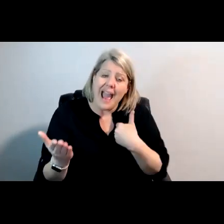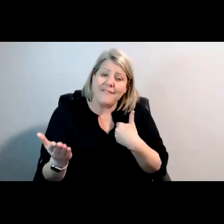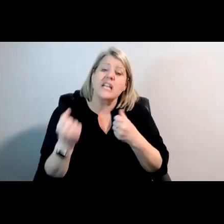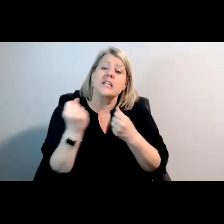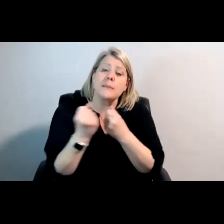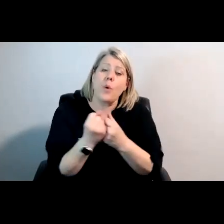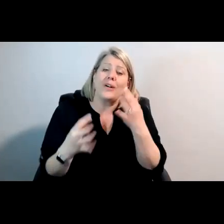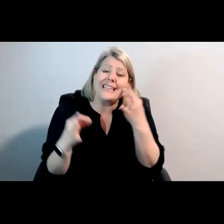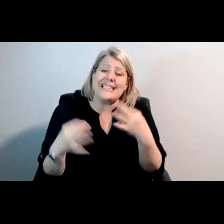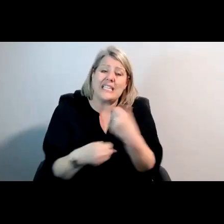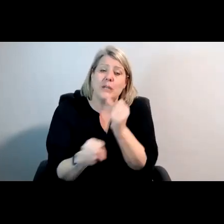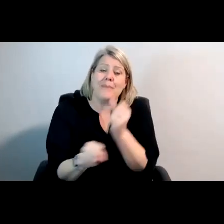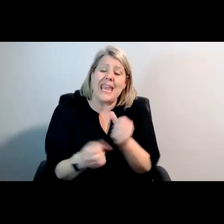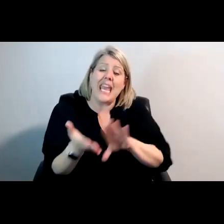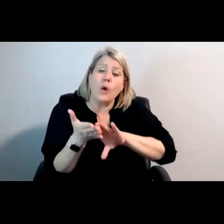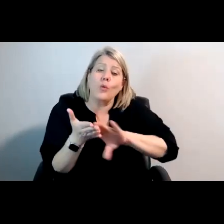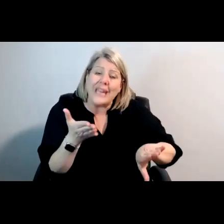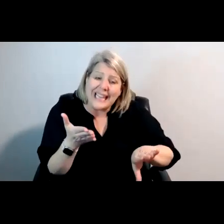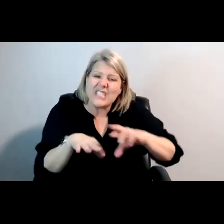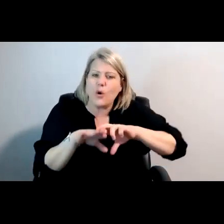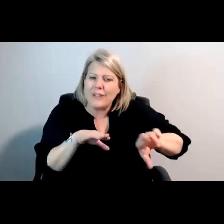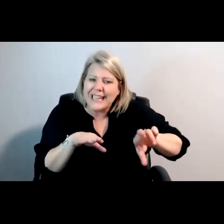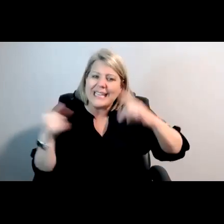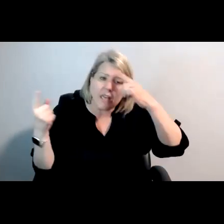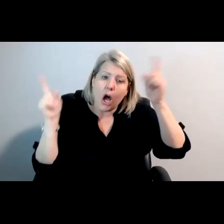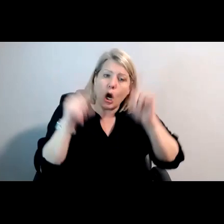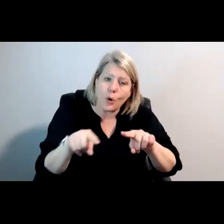release form or a release agreement notarized?